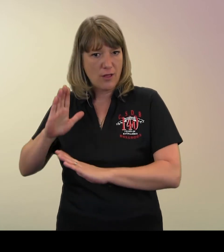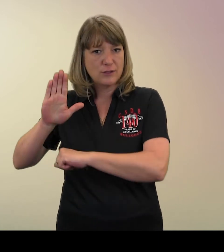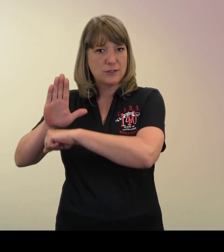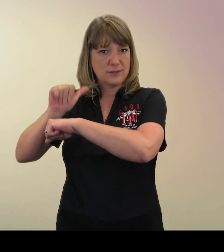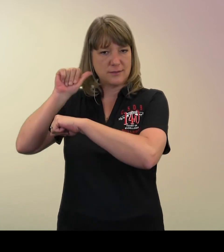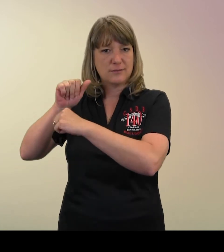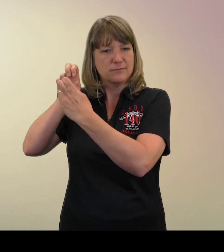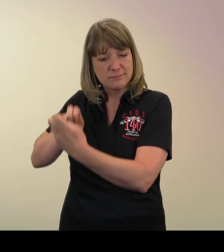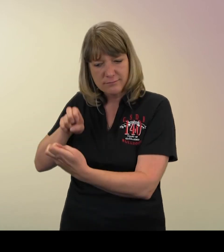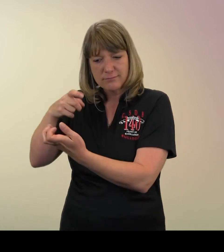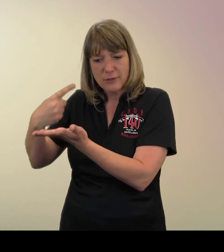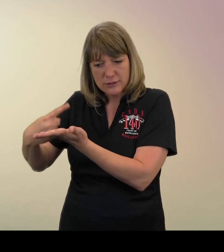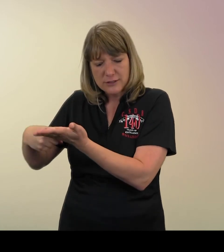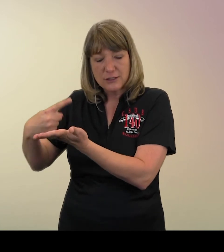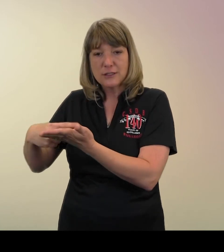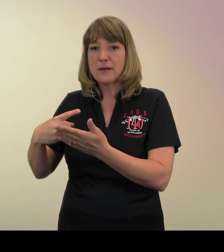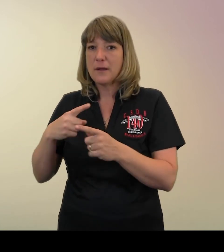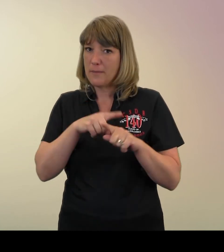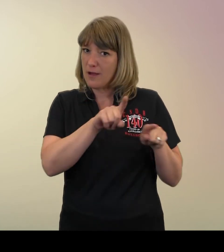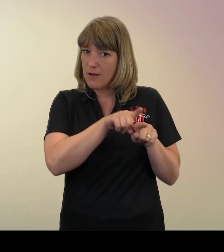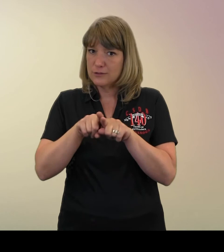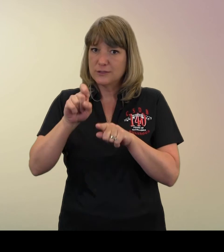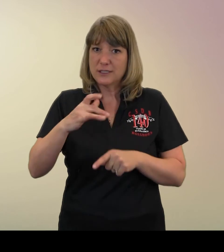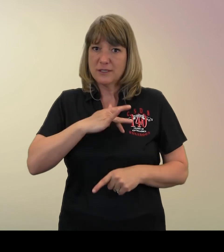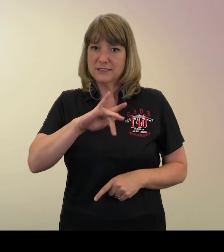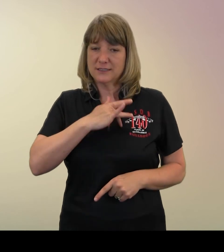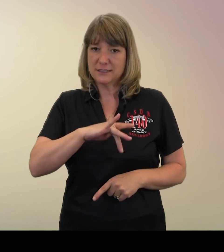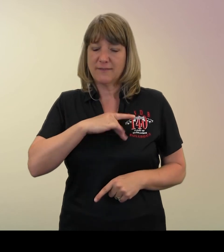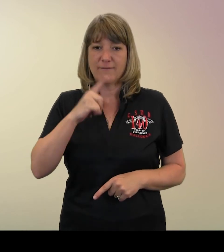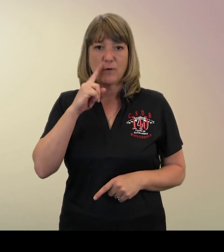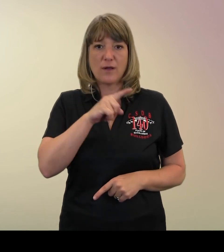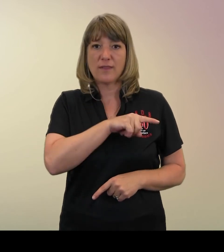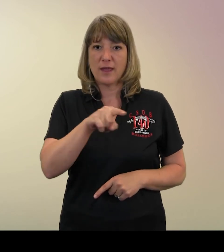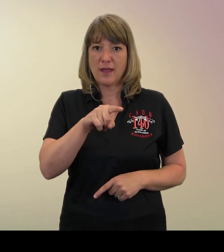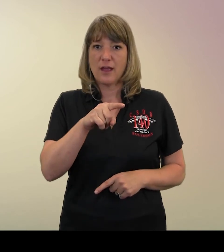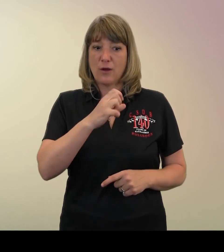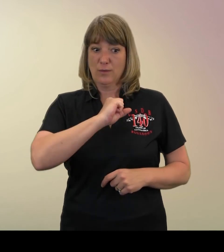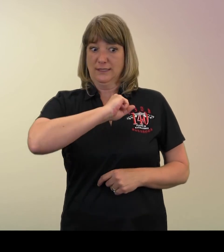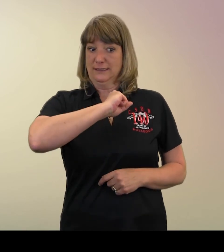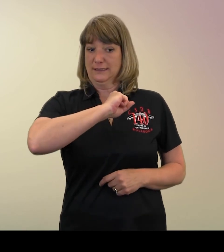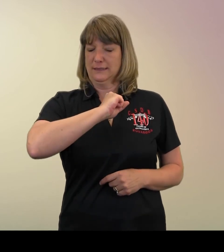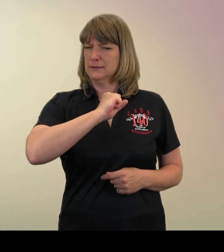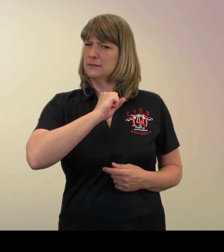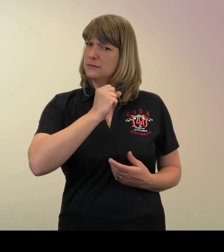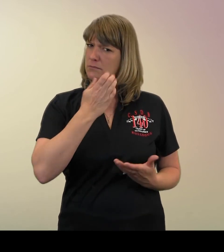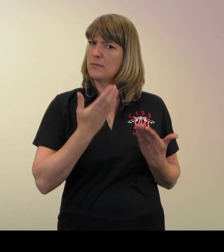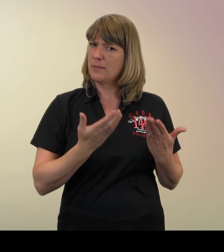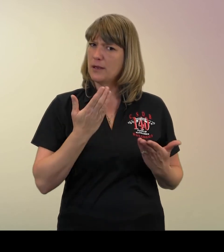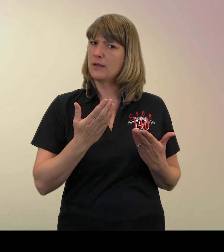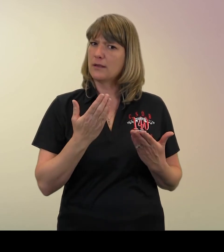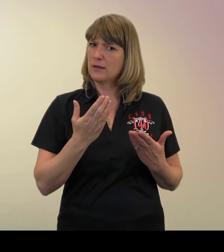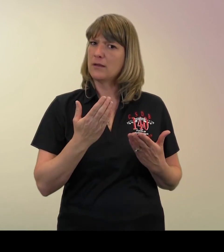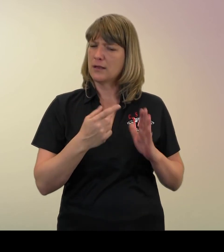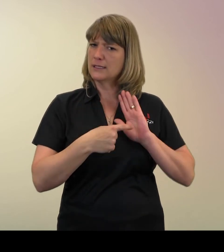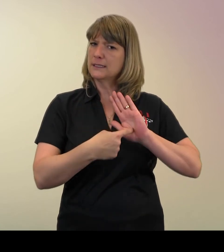consultation with their audiologist, but we also need to be sensitive to the fact that their resistance to it